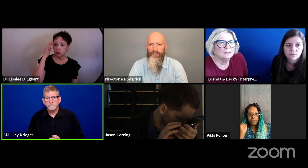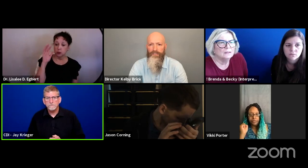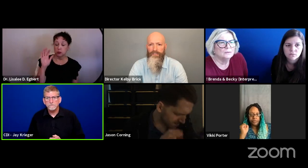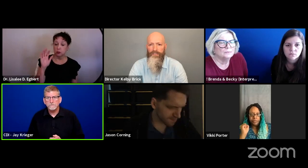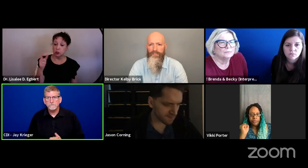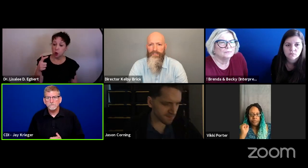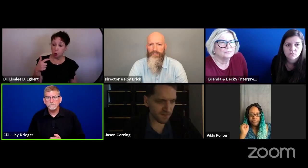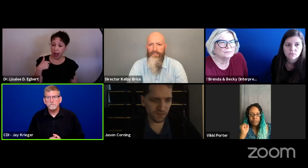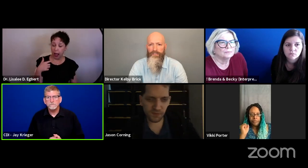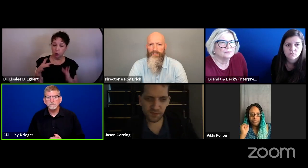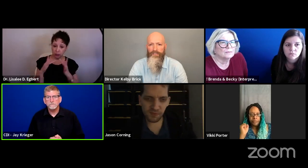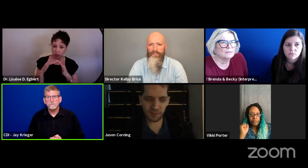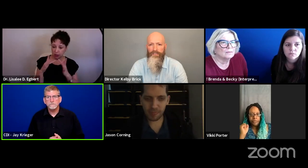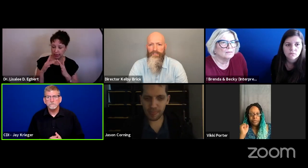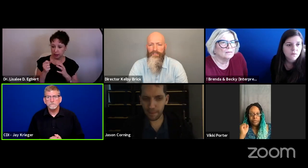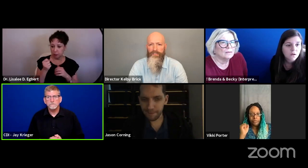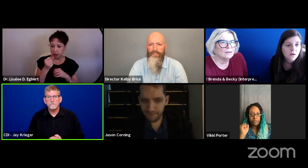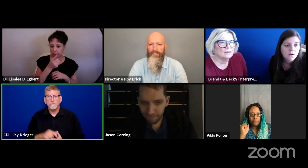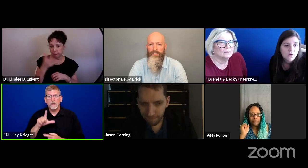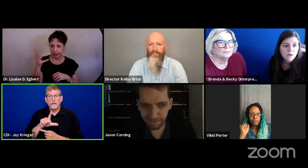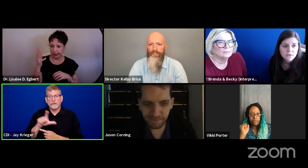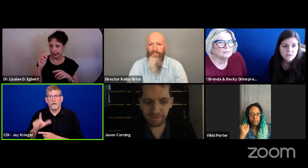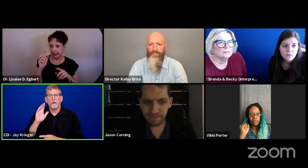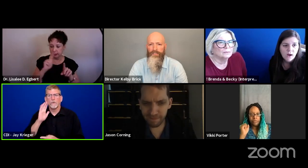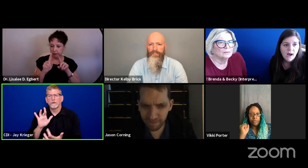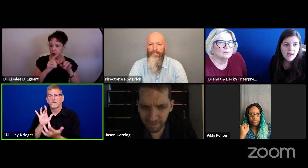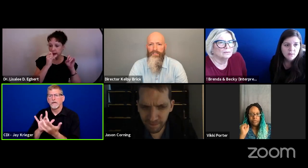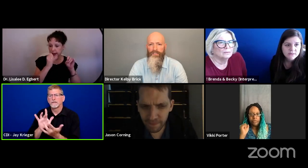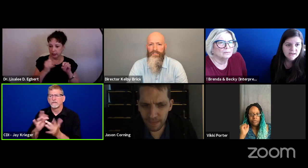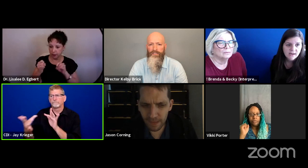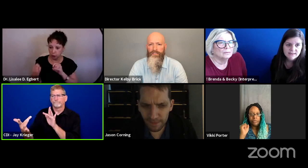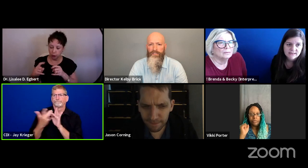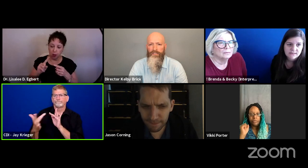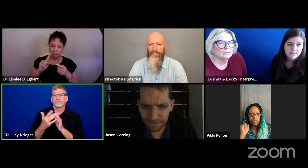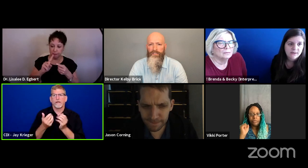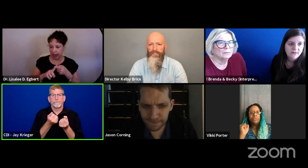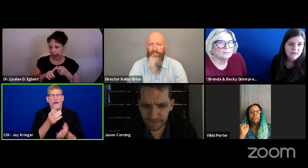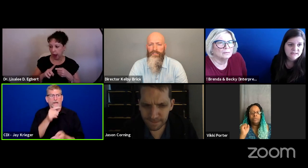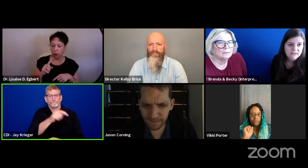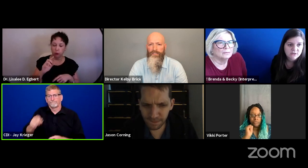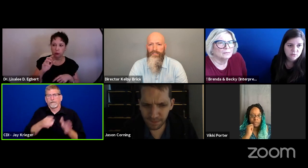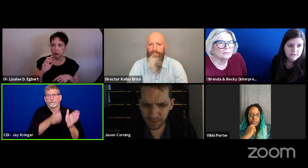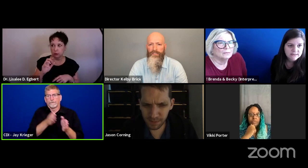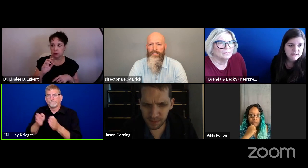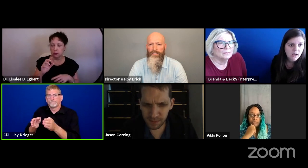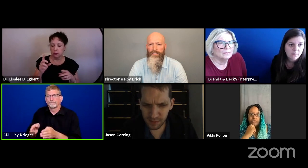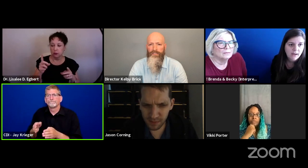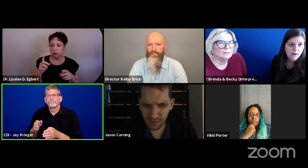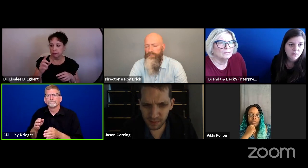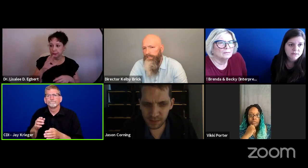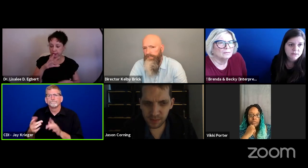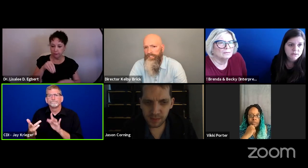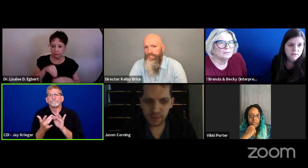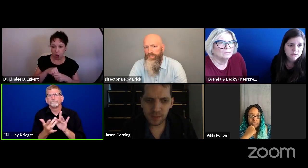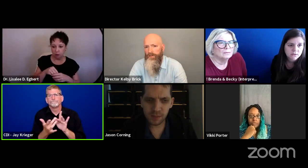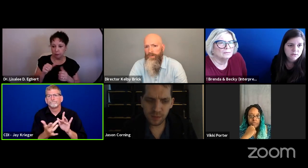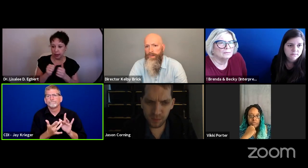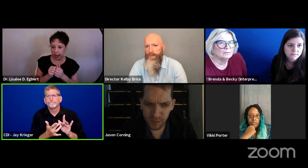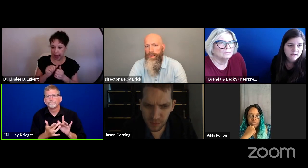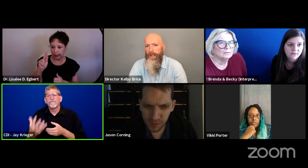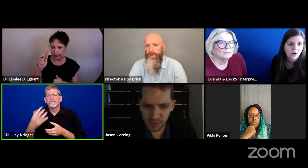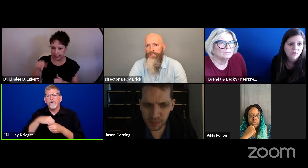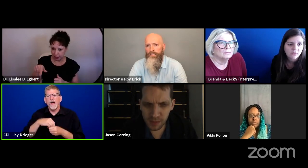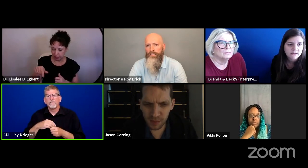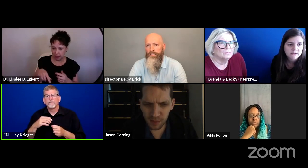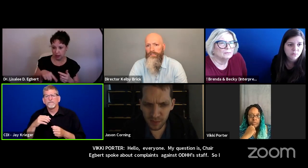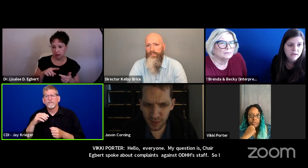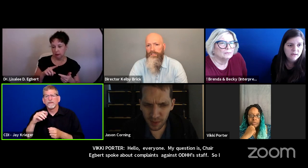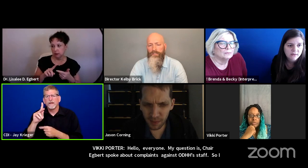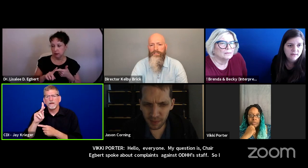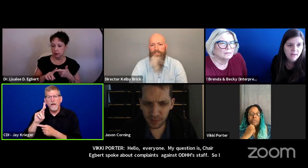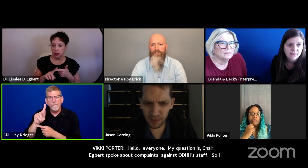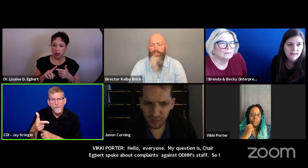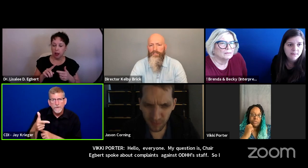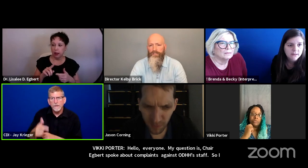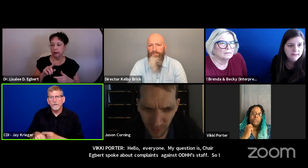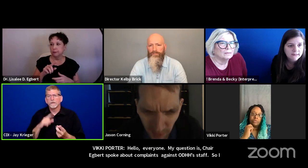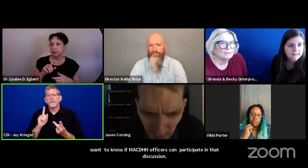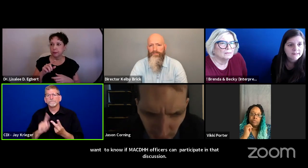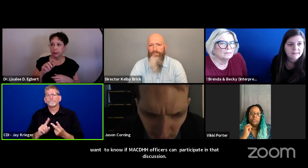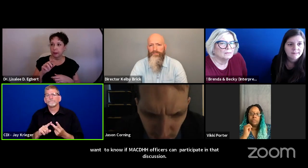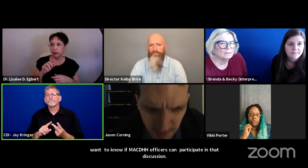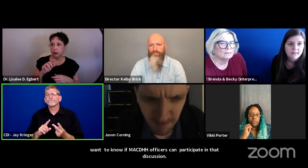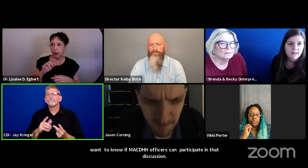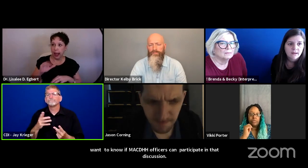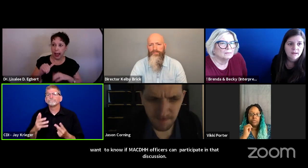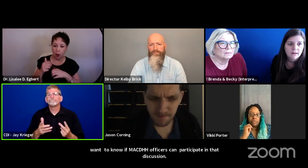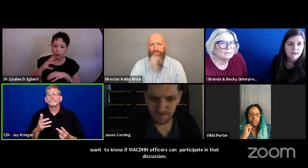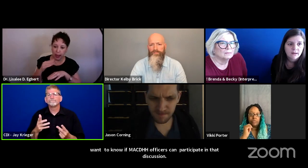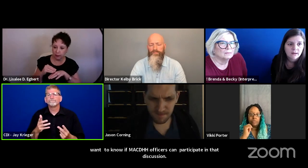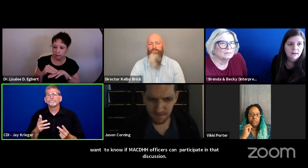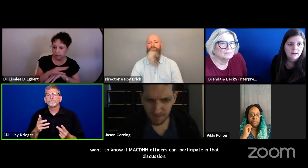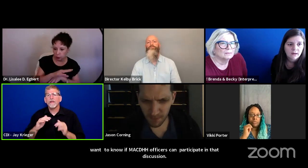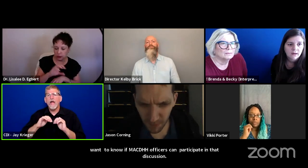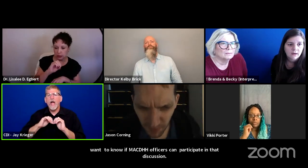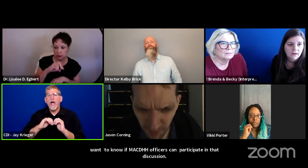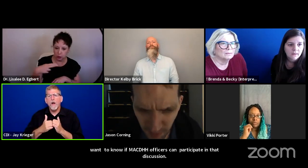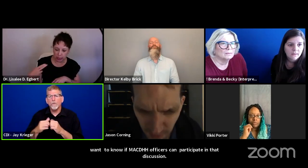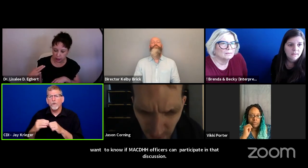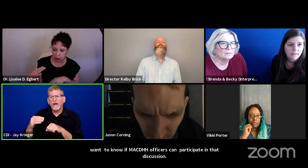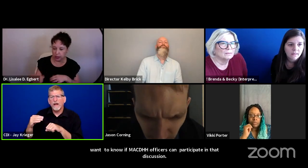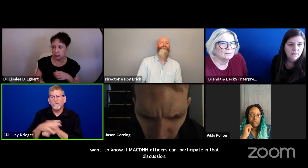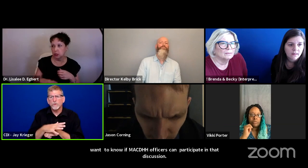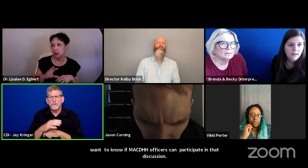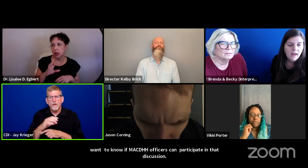I was contacted by various individuals about involvement with kappa gamma,